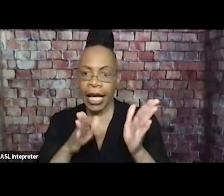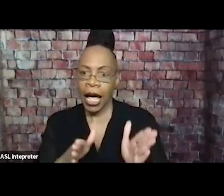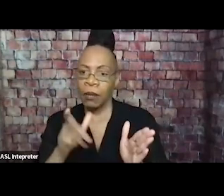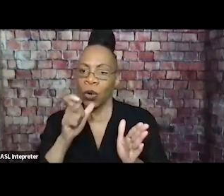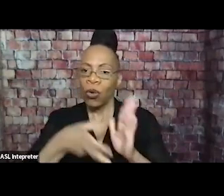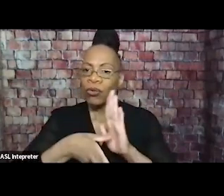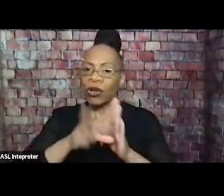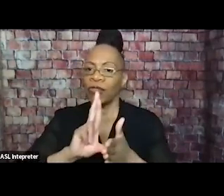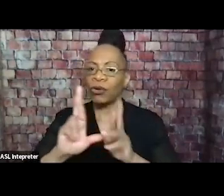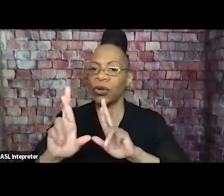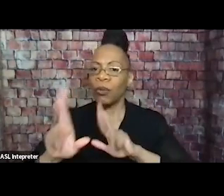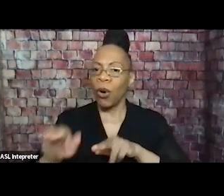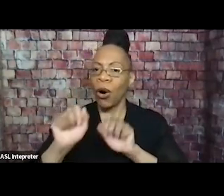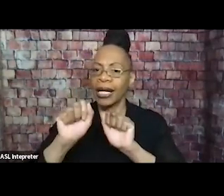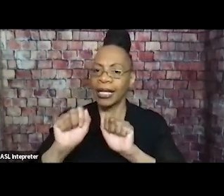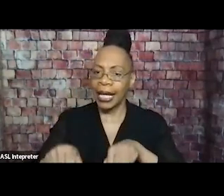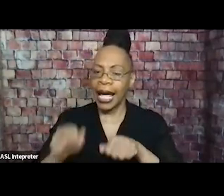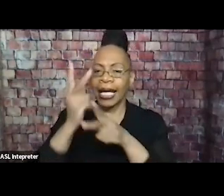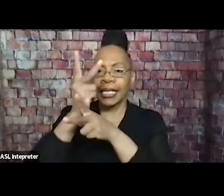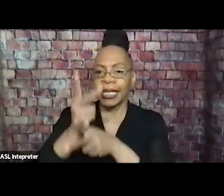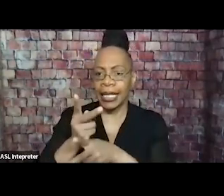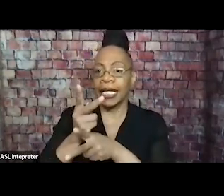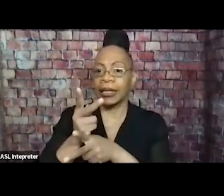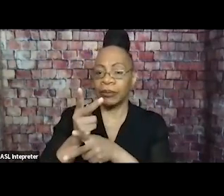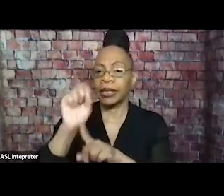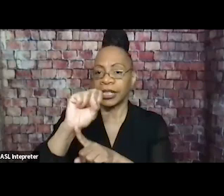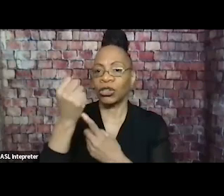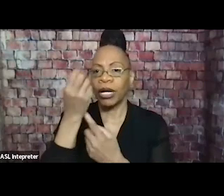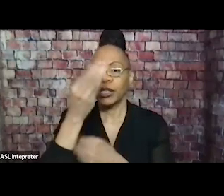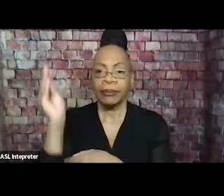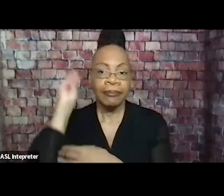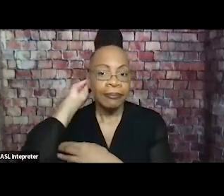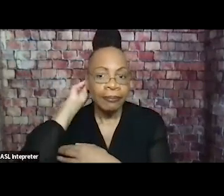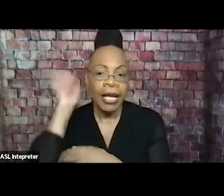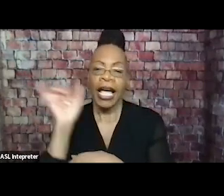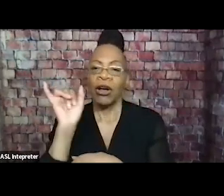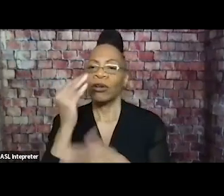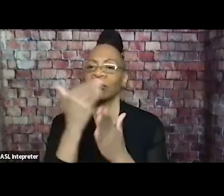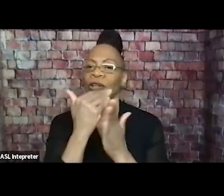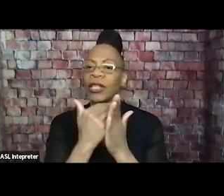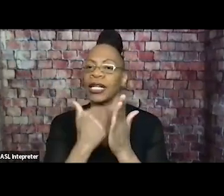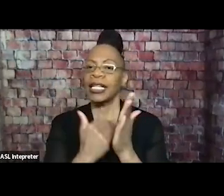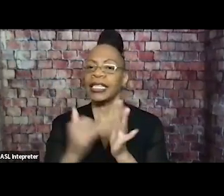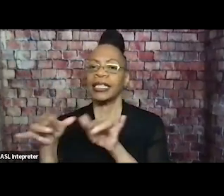can keep these conditions in mind and keep the listing criteria for these conditions in mind